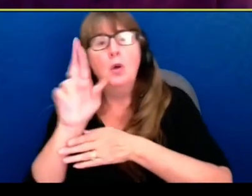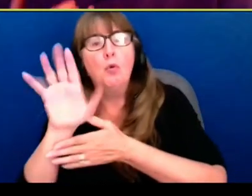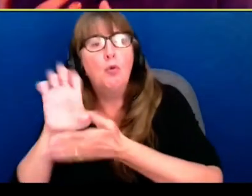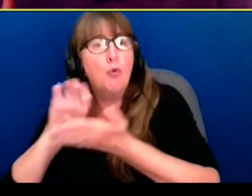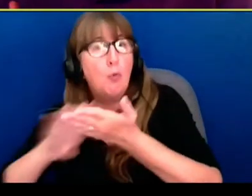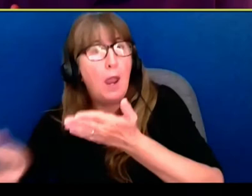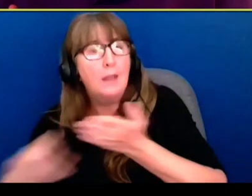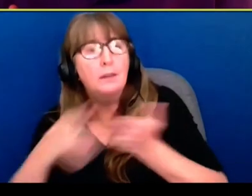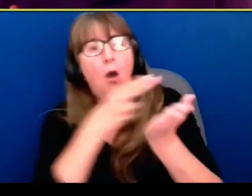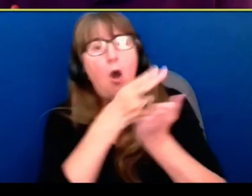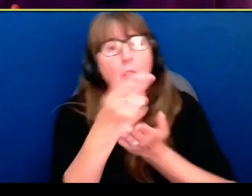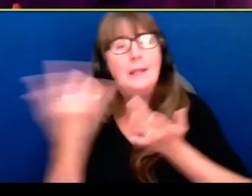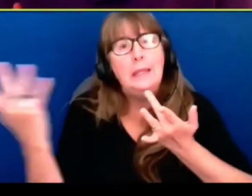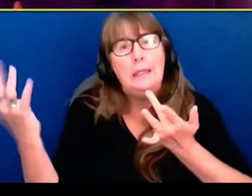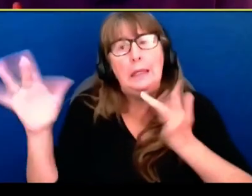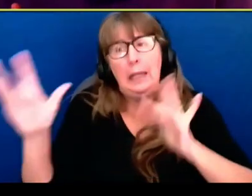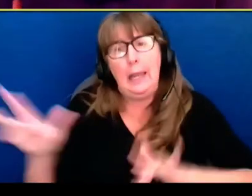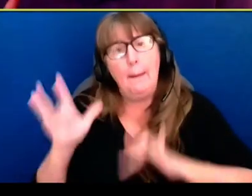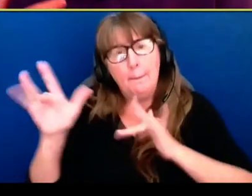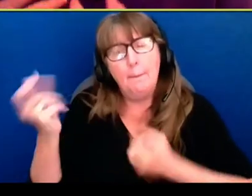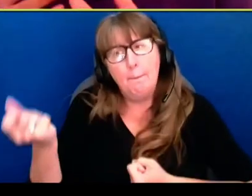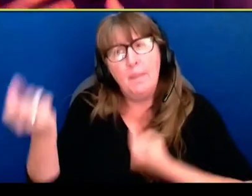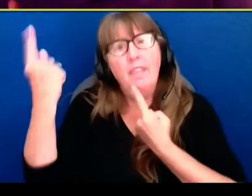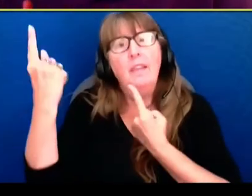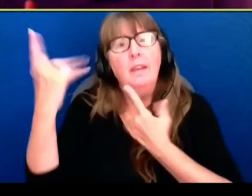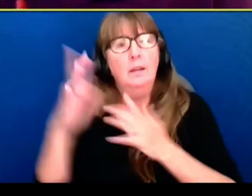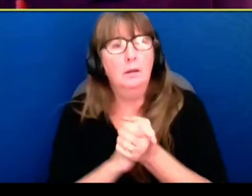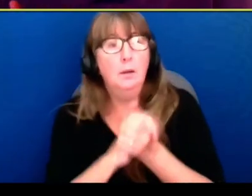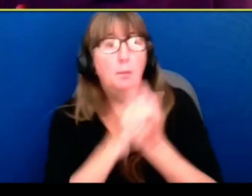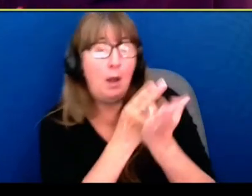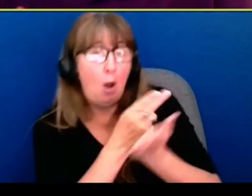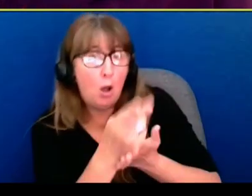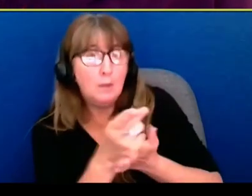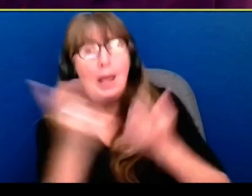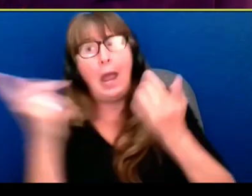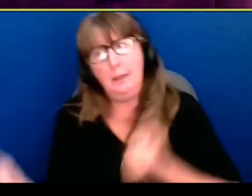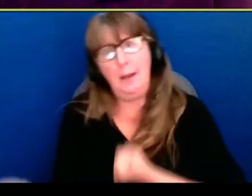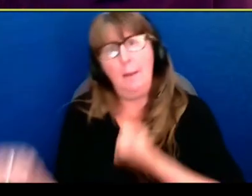Be honest with a parent, but also be empathetic to that family.